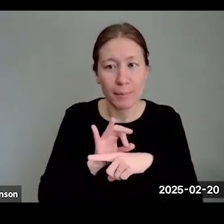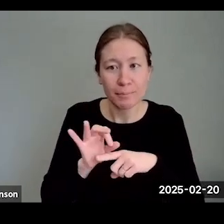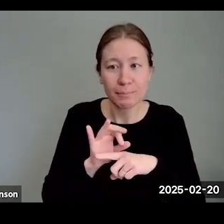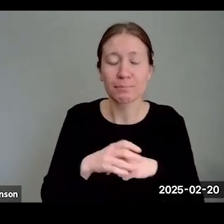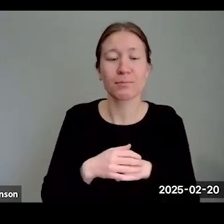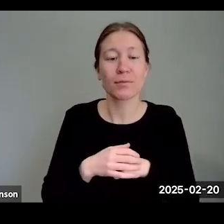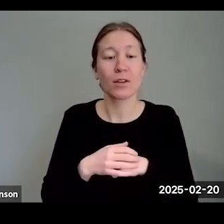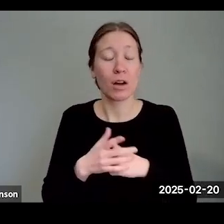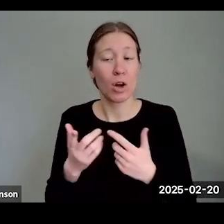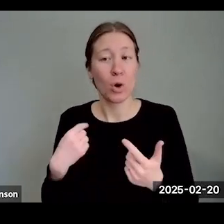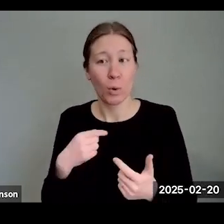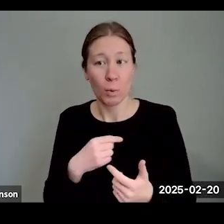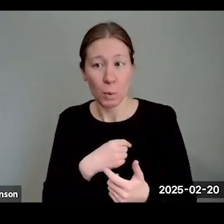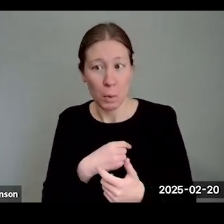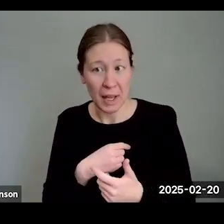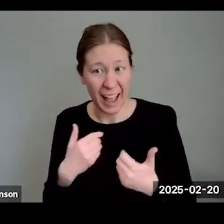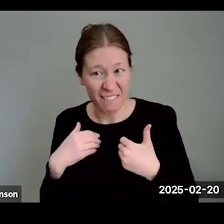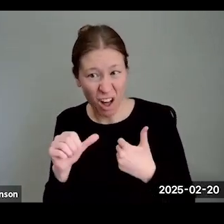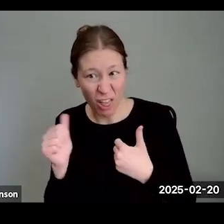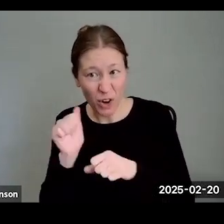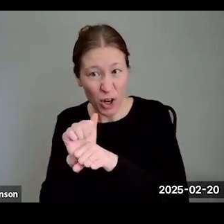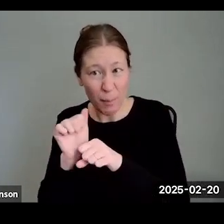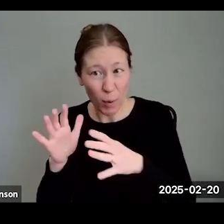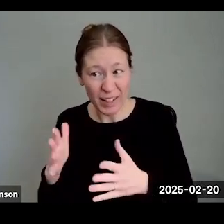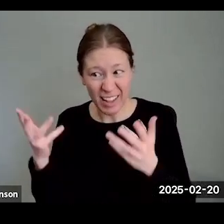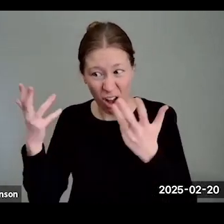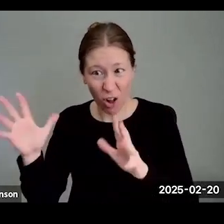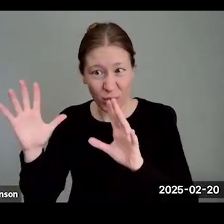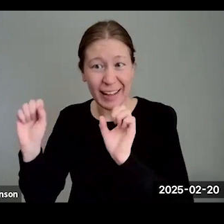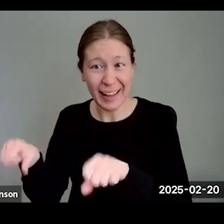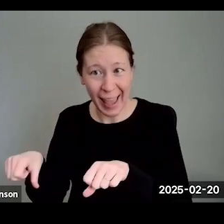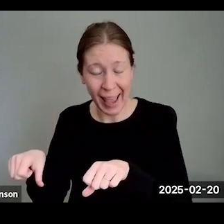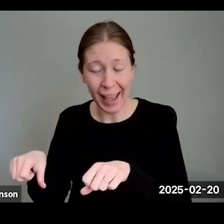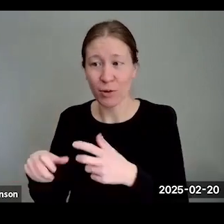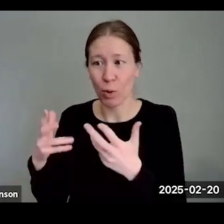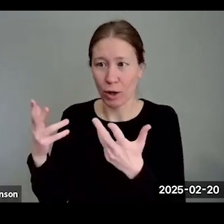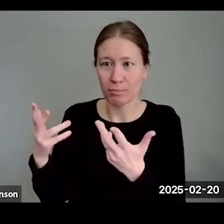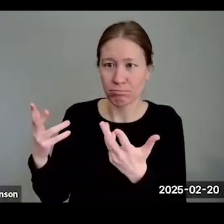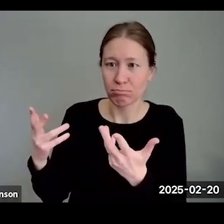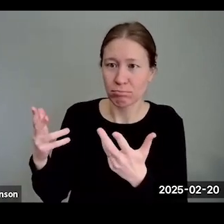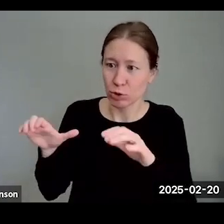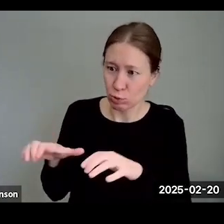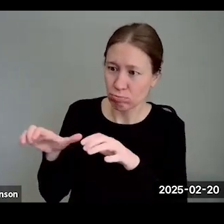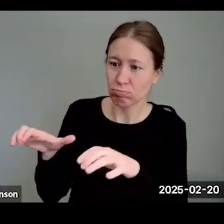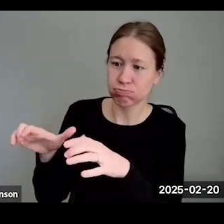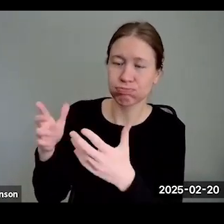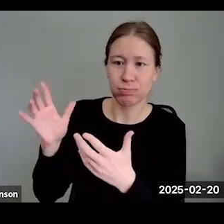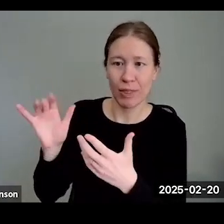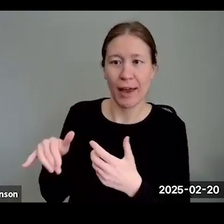who can or already do perform this function? And then the expertise or skills that are required